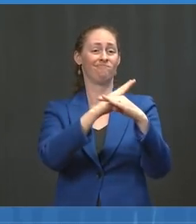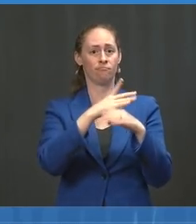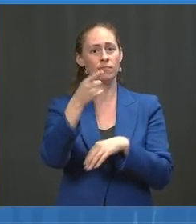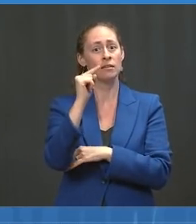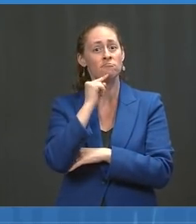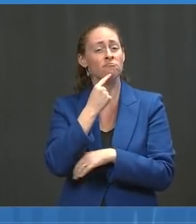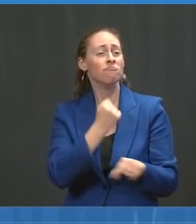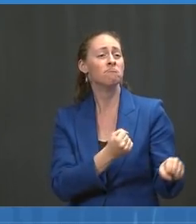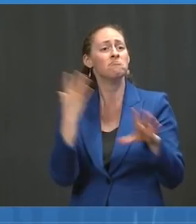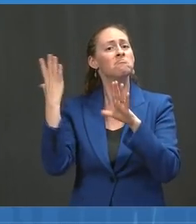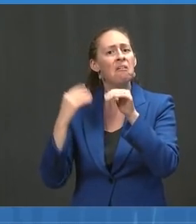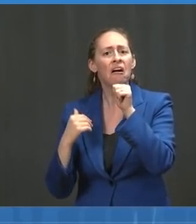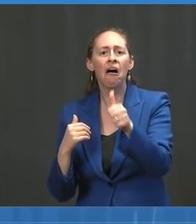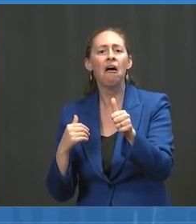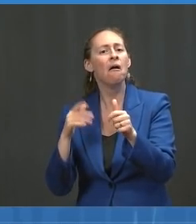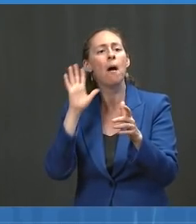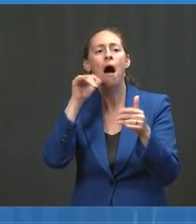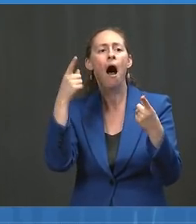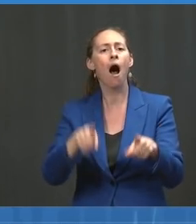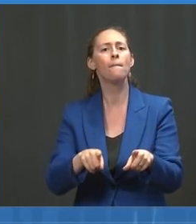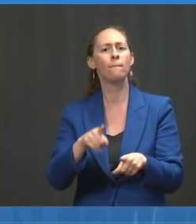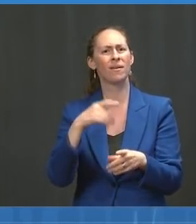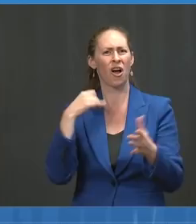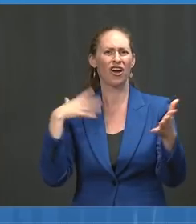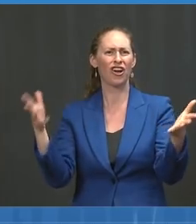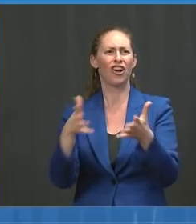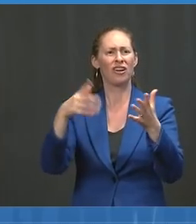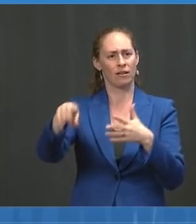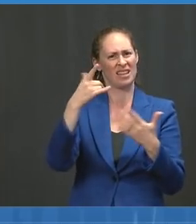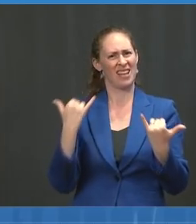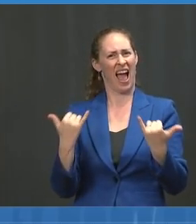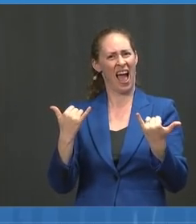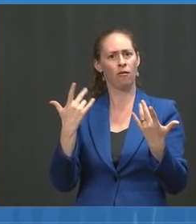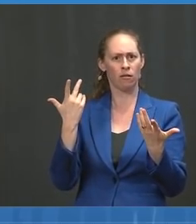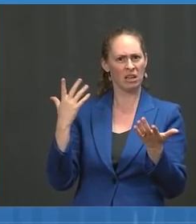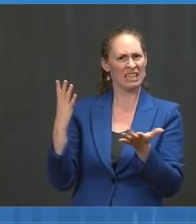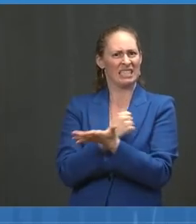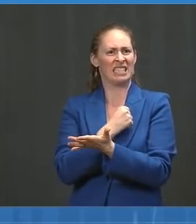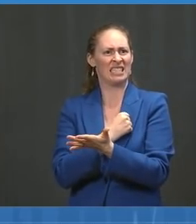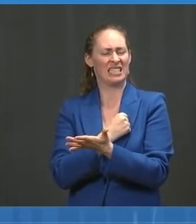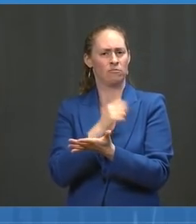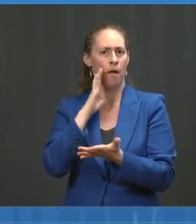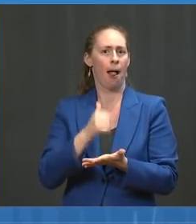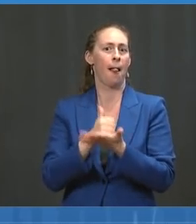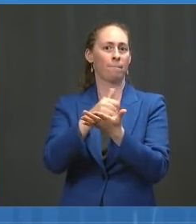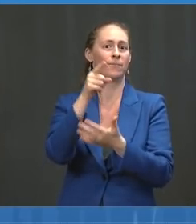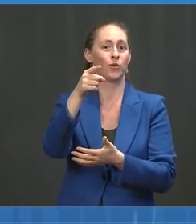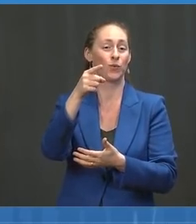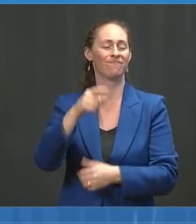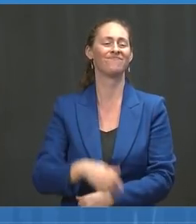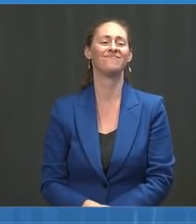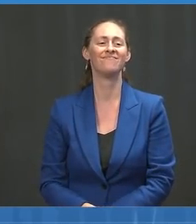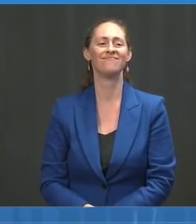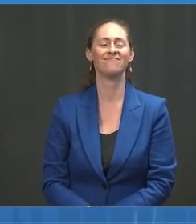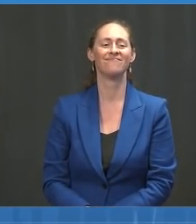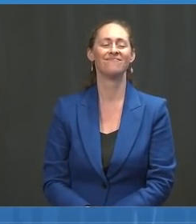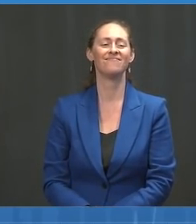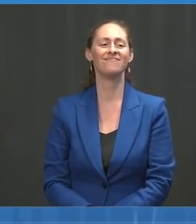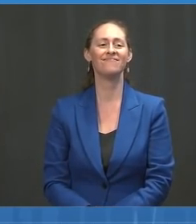and we recommend strongly that we utilize this to its fullest. Back now to Vivek Murthy -- Dr. Murthy.